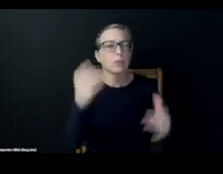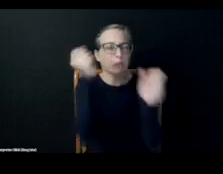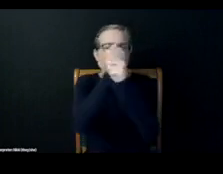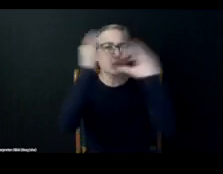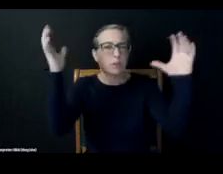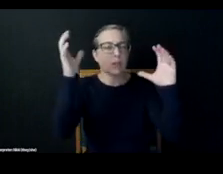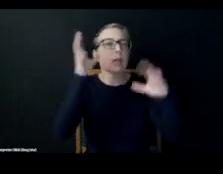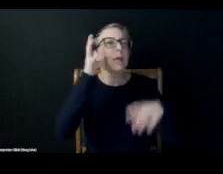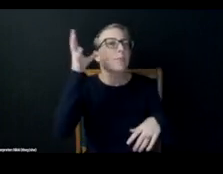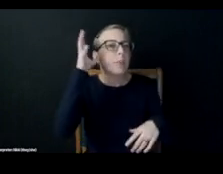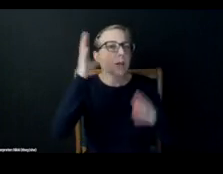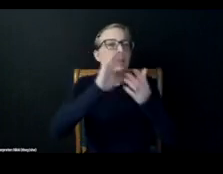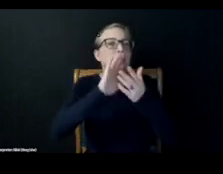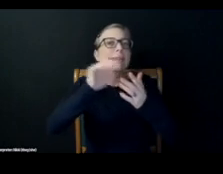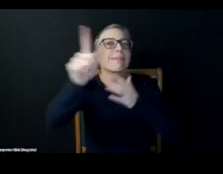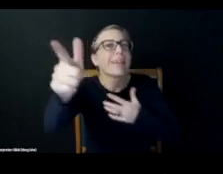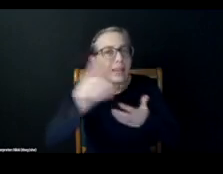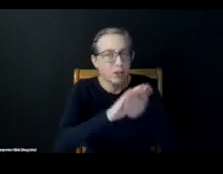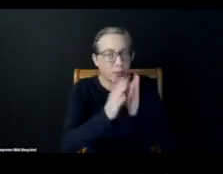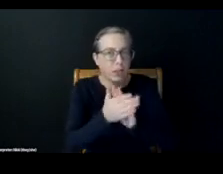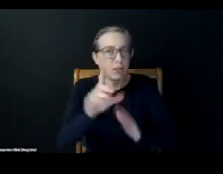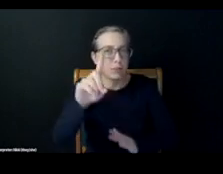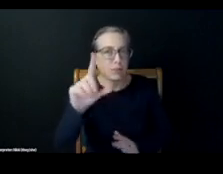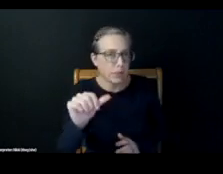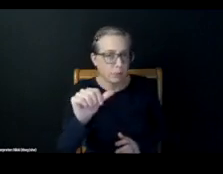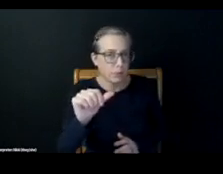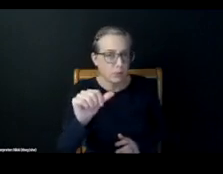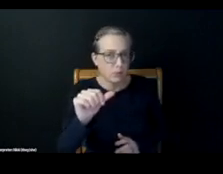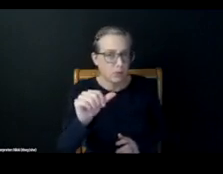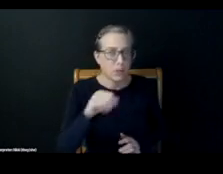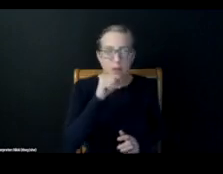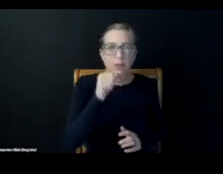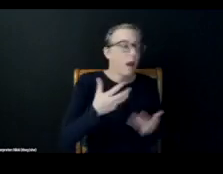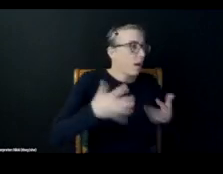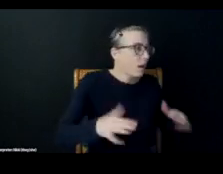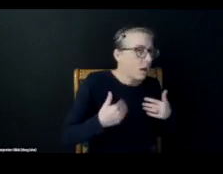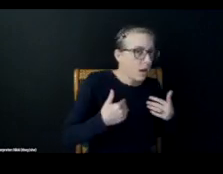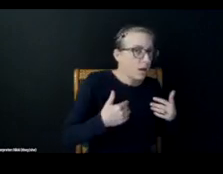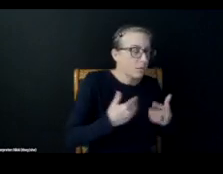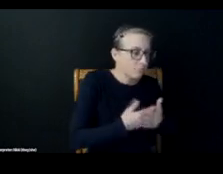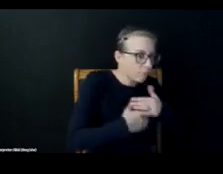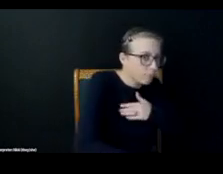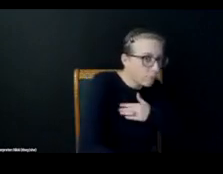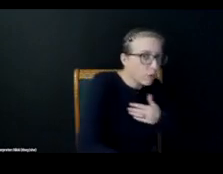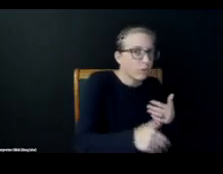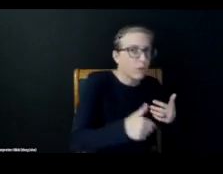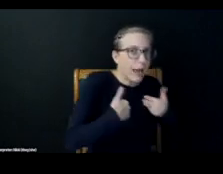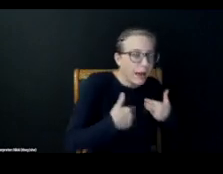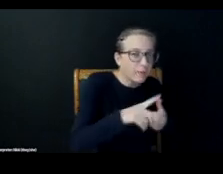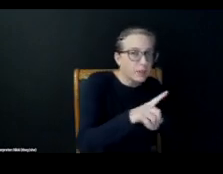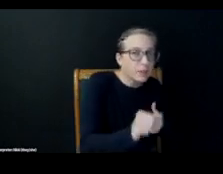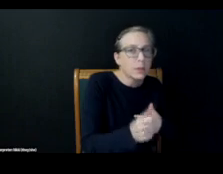older versus being born or having a disability at a young age and then becoming a parent.